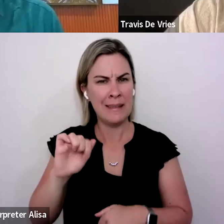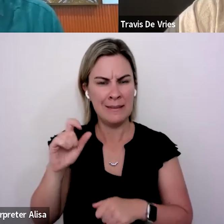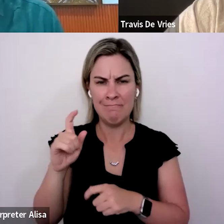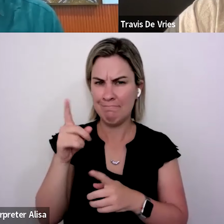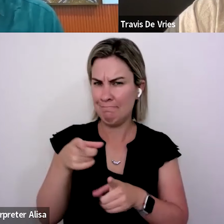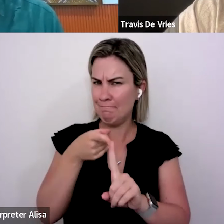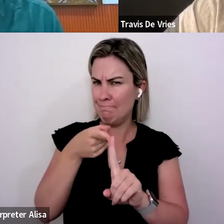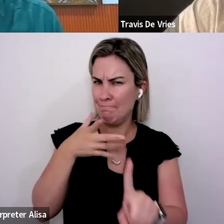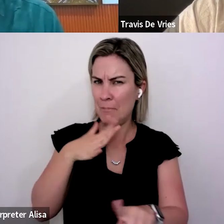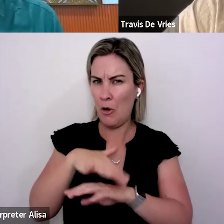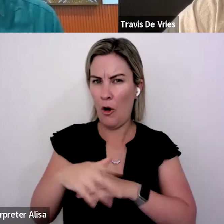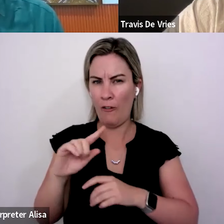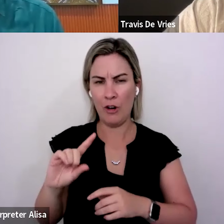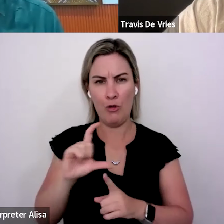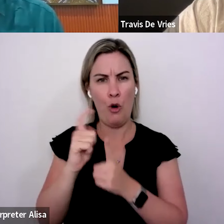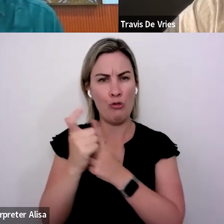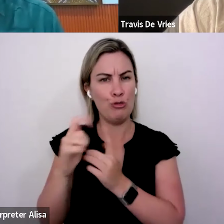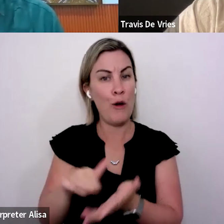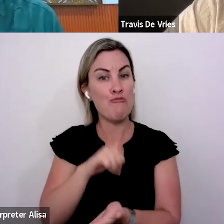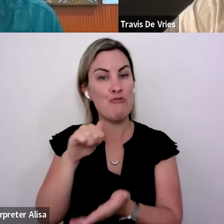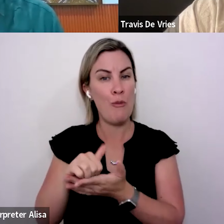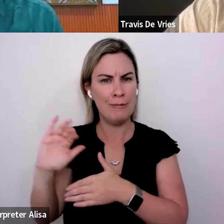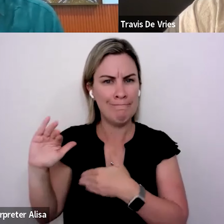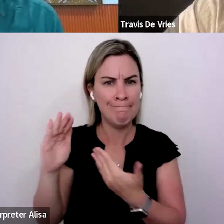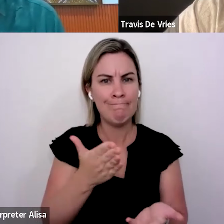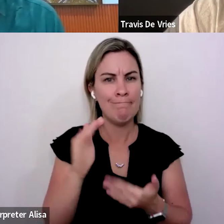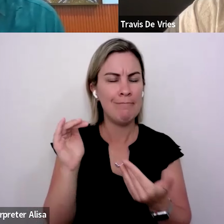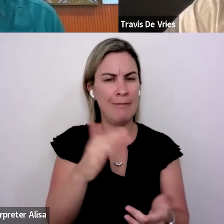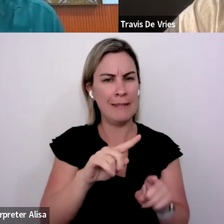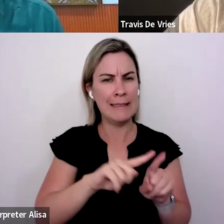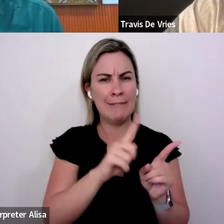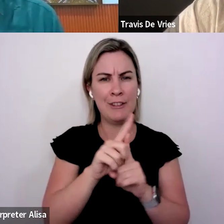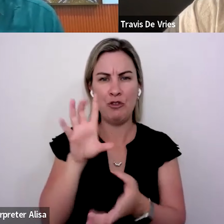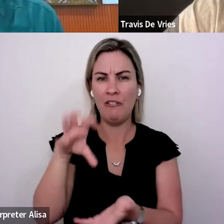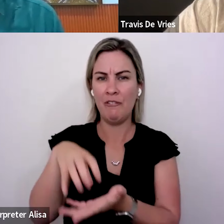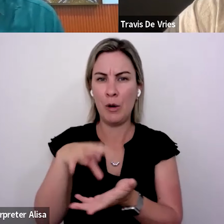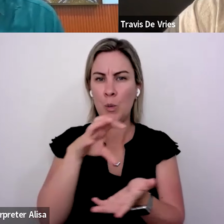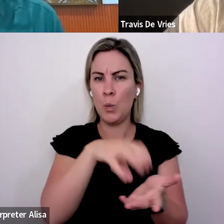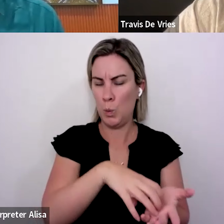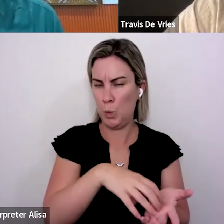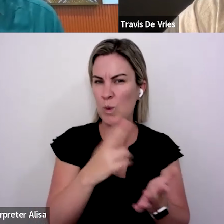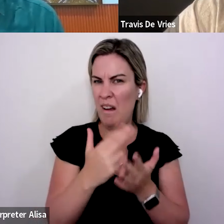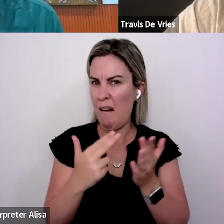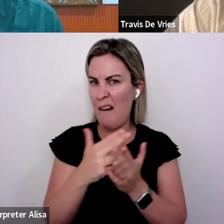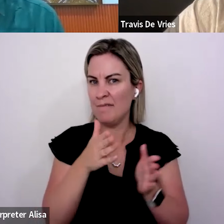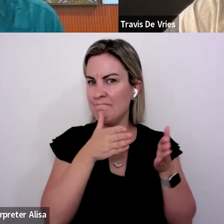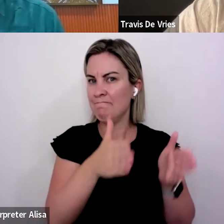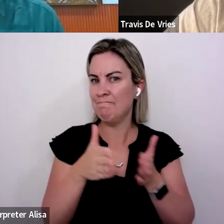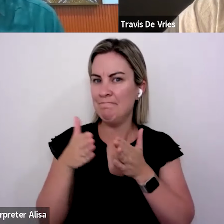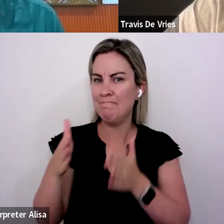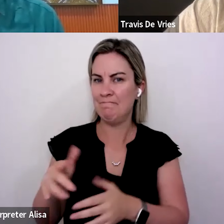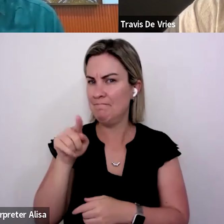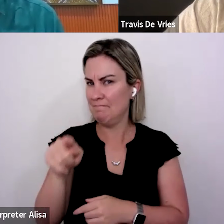and events across venues and artistic disciplines. He's also the founder and director of Awesome Black and an Avid Artist.